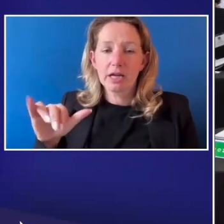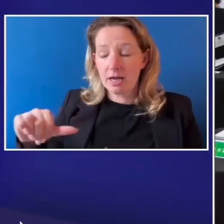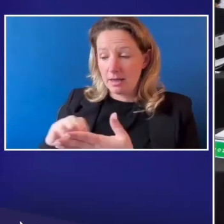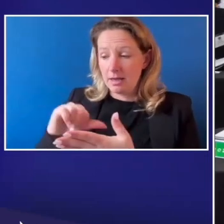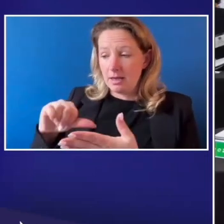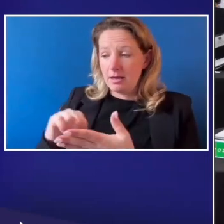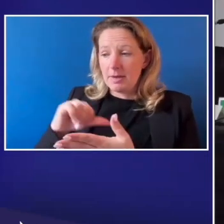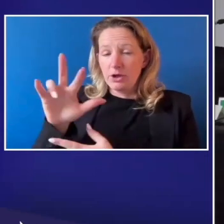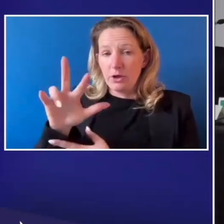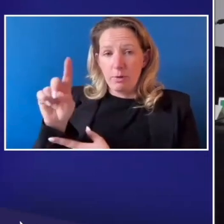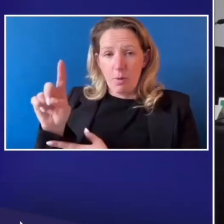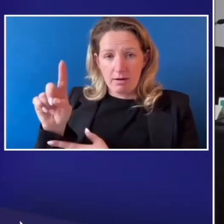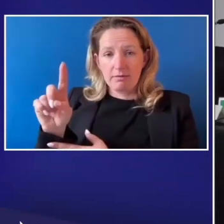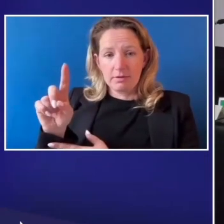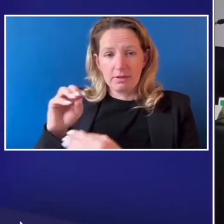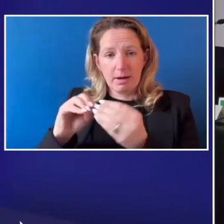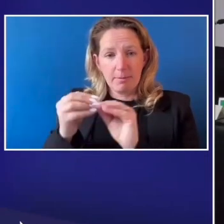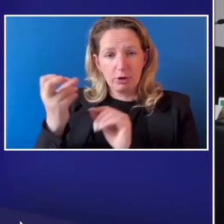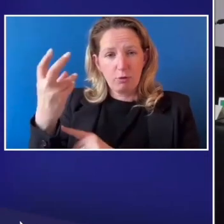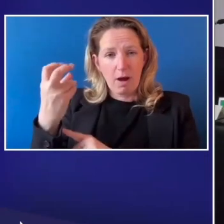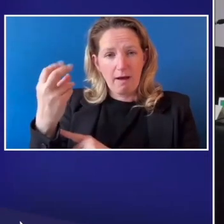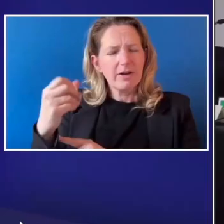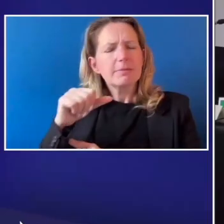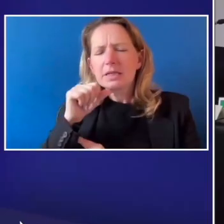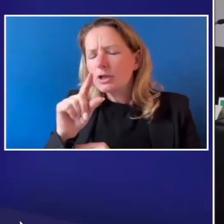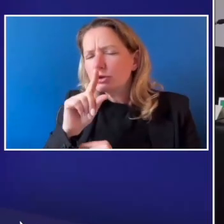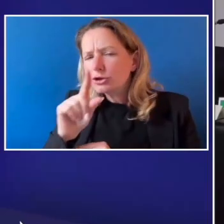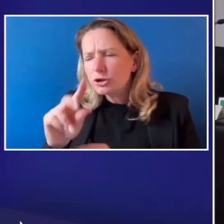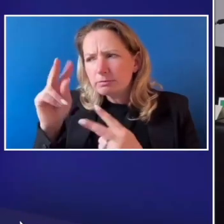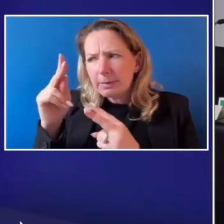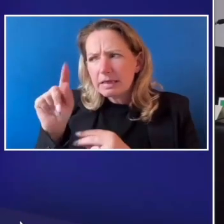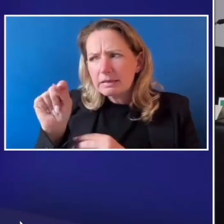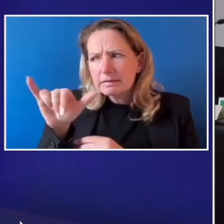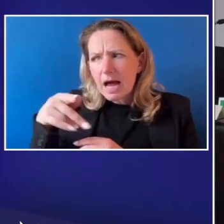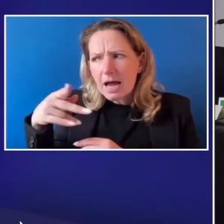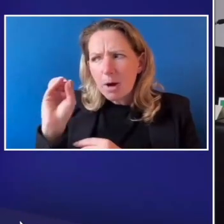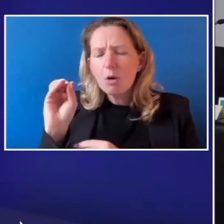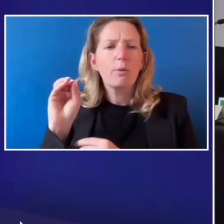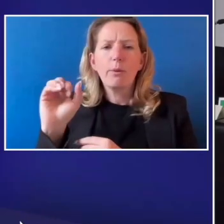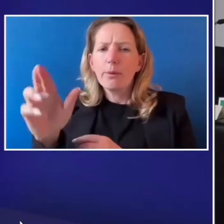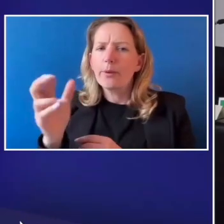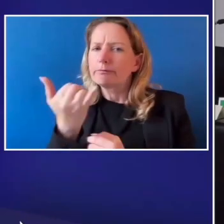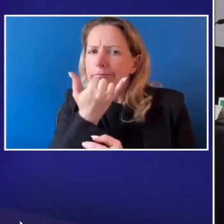I'm not sure if this is a typo or if this is, maybe I'm misreading it, but it says that any complaint received under paragraph